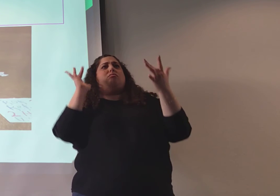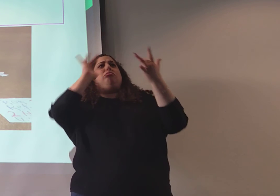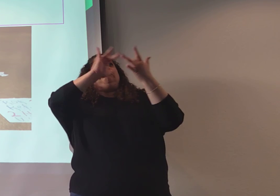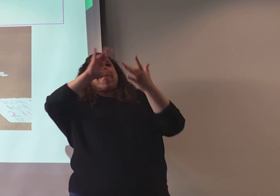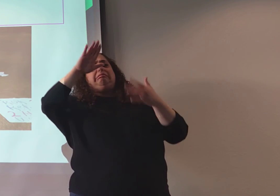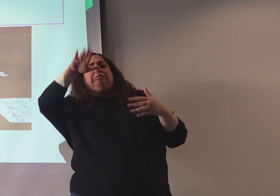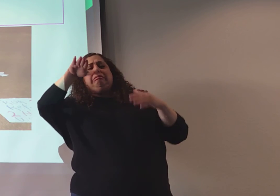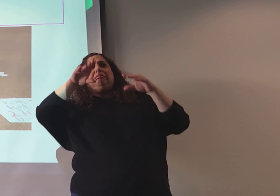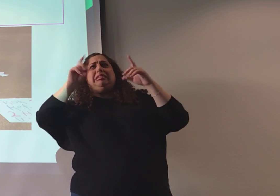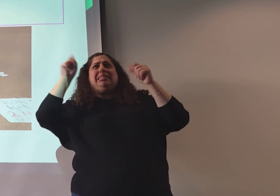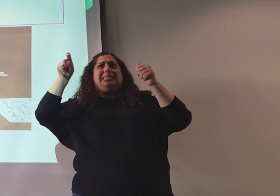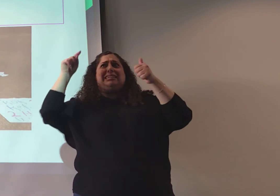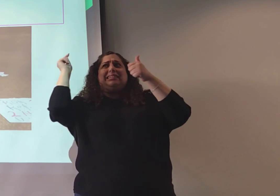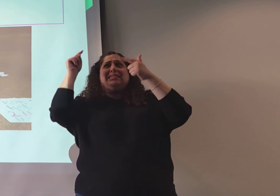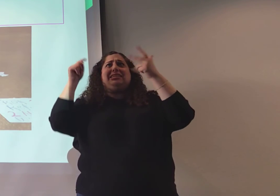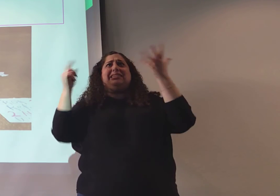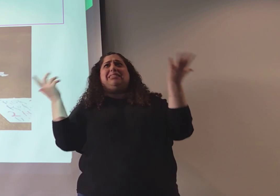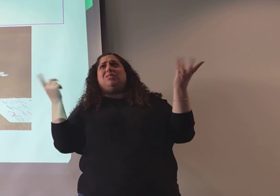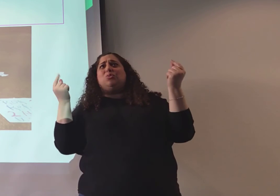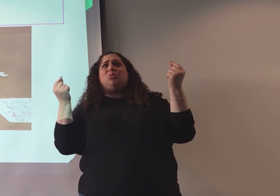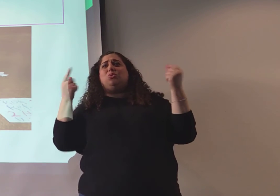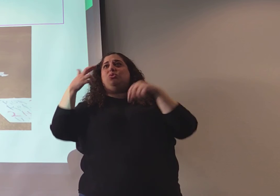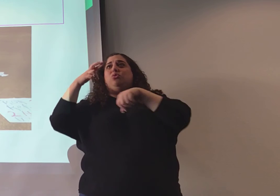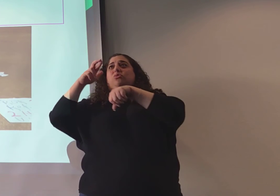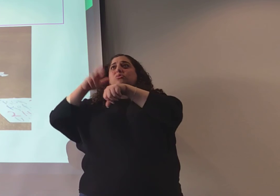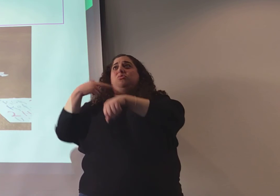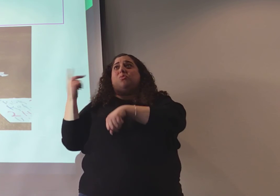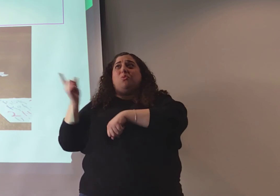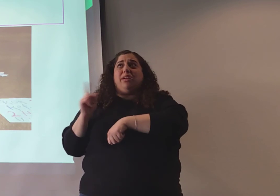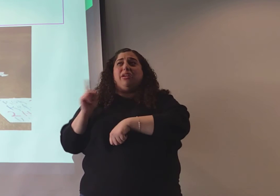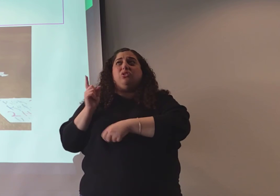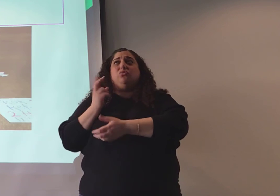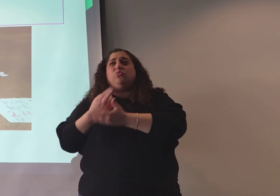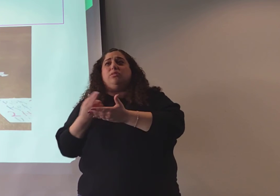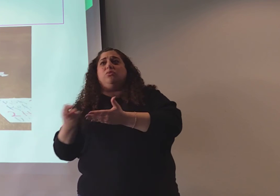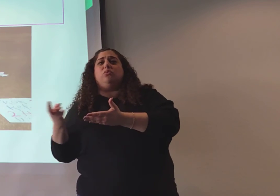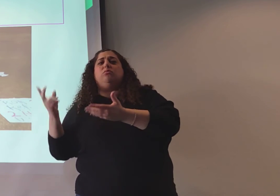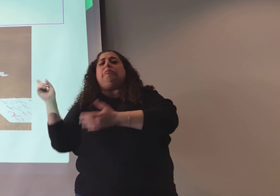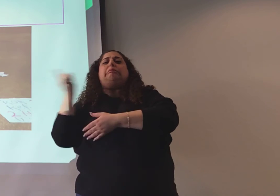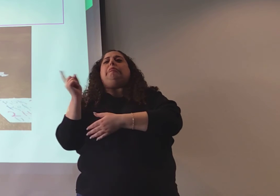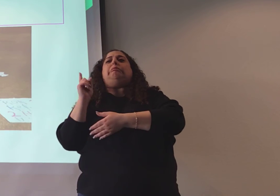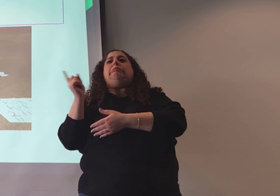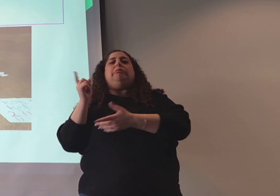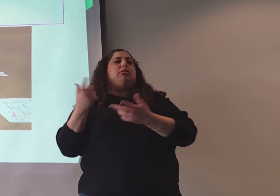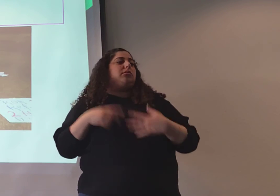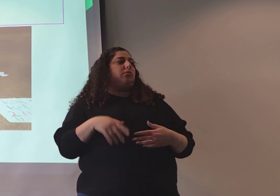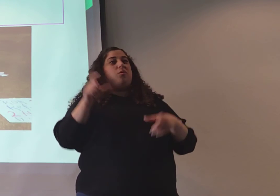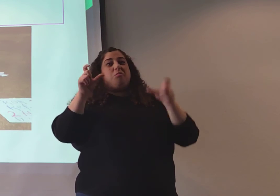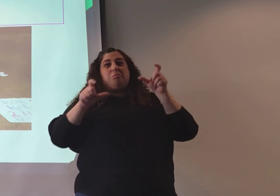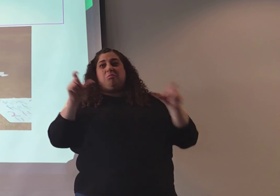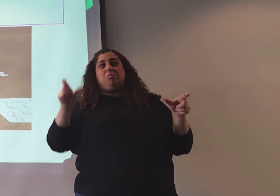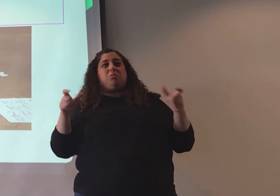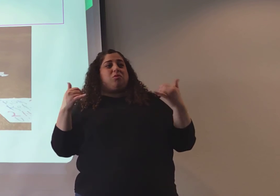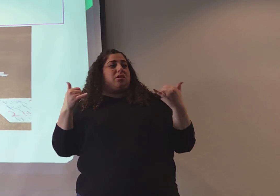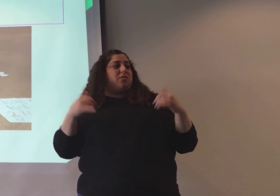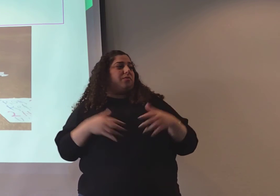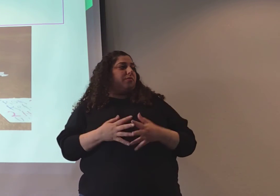And I can tell you that because we – and a lot of people come through, occasionally